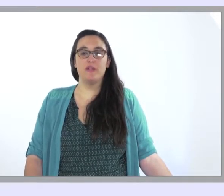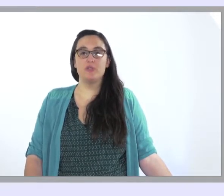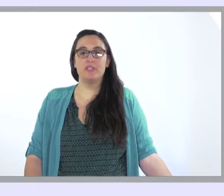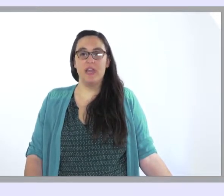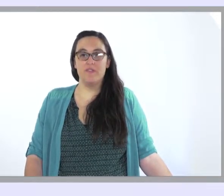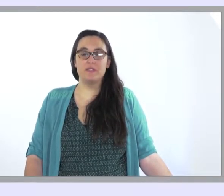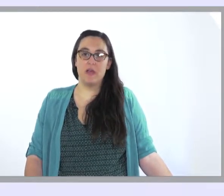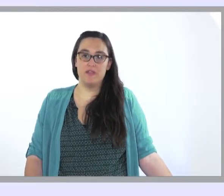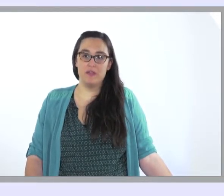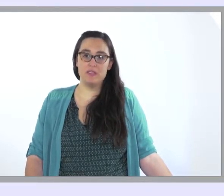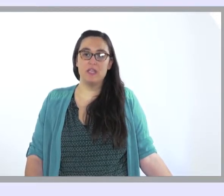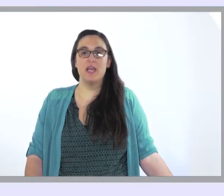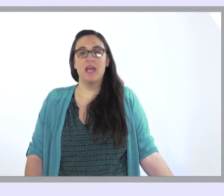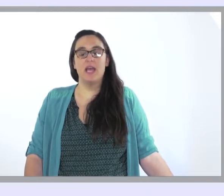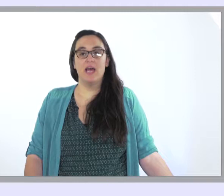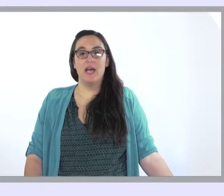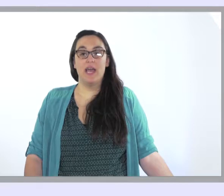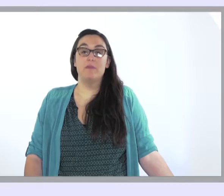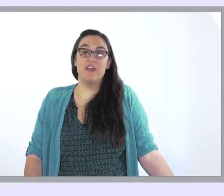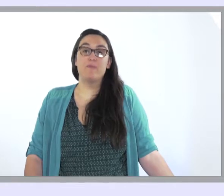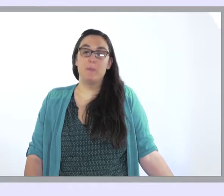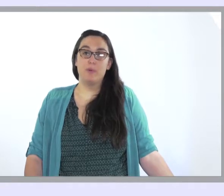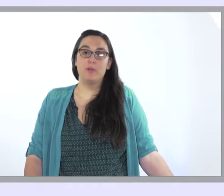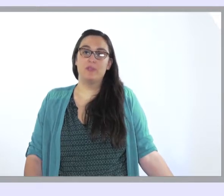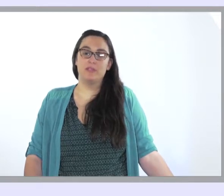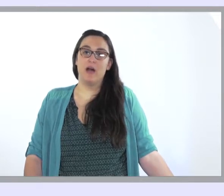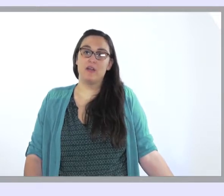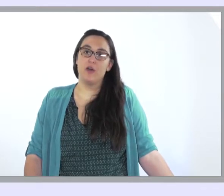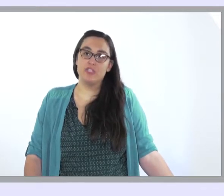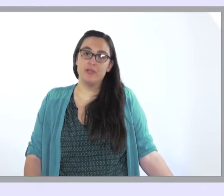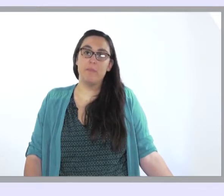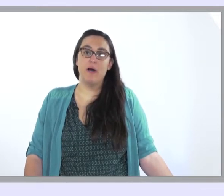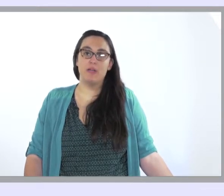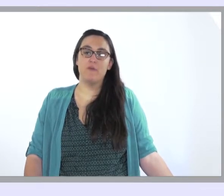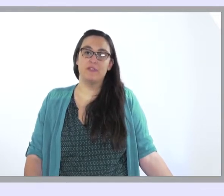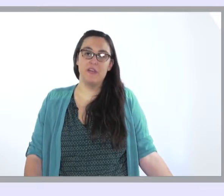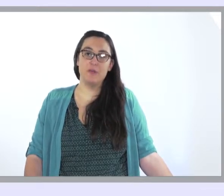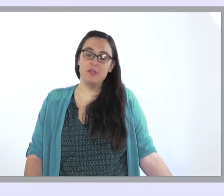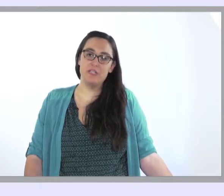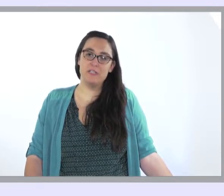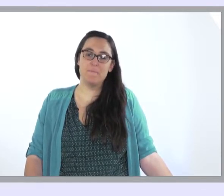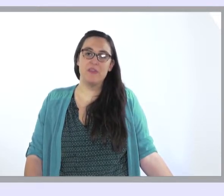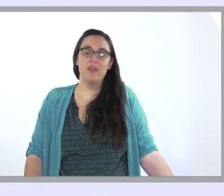to refer to the deaf signers and deaf people that are culturally part of the deaf communities;